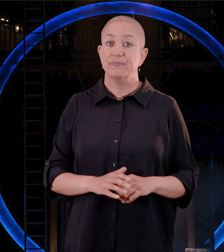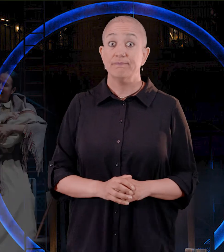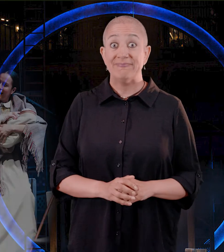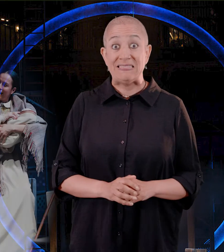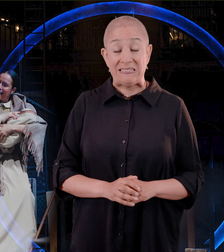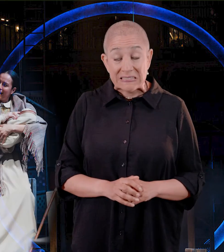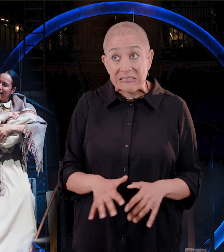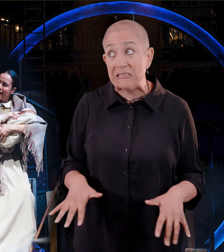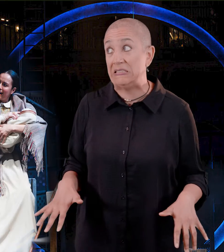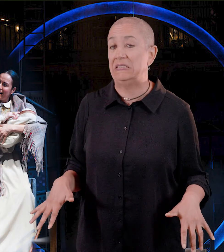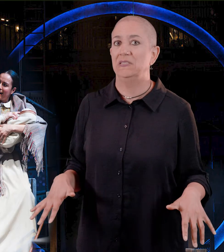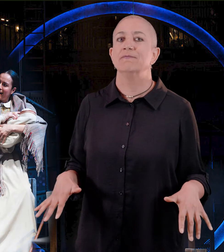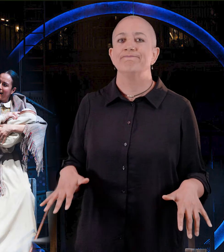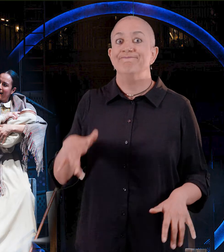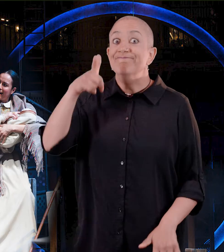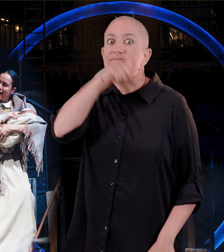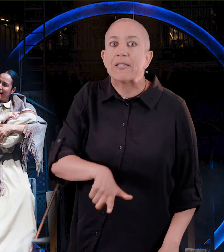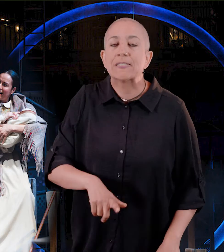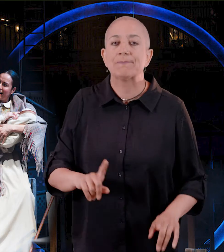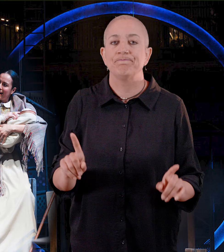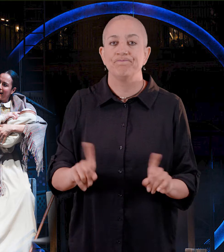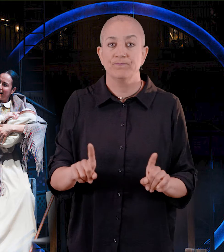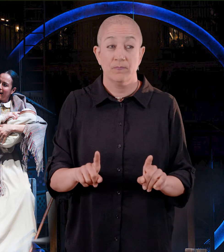Fortunately, Firoza and Lascar Sally find Rani